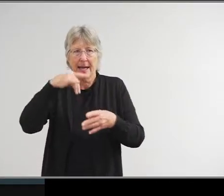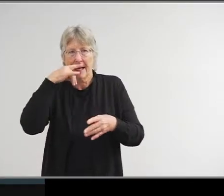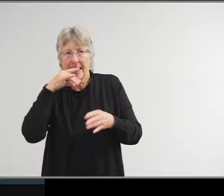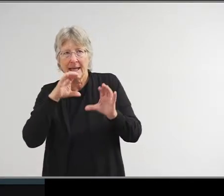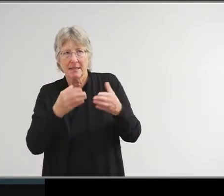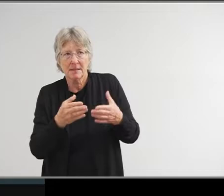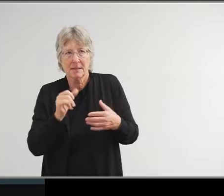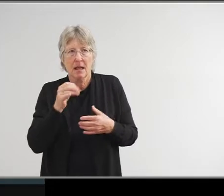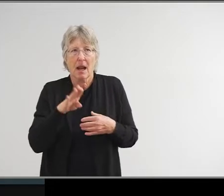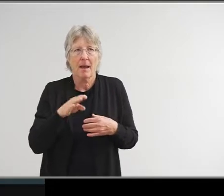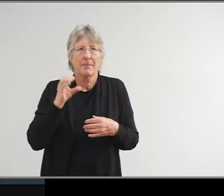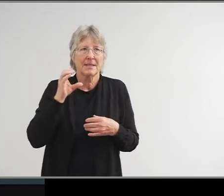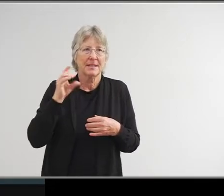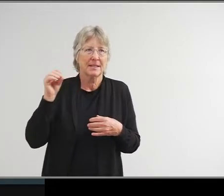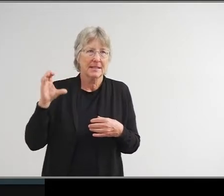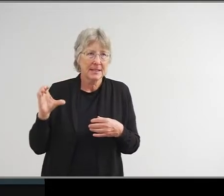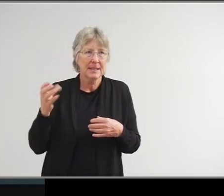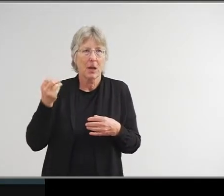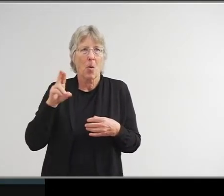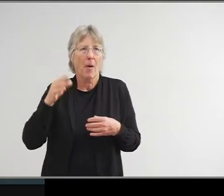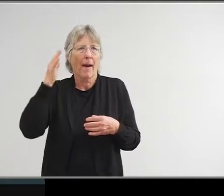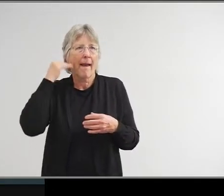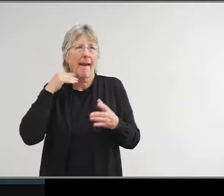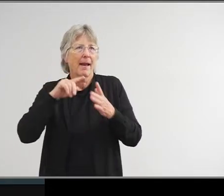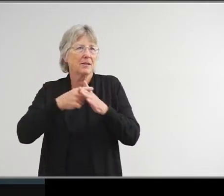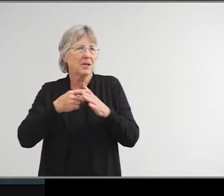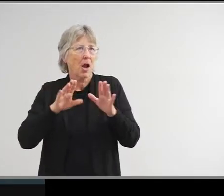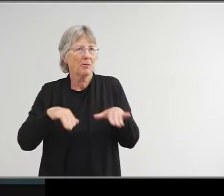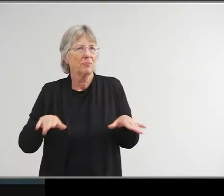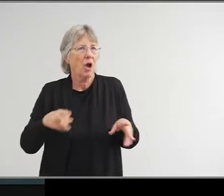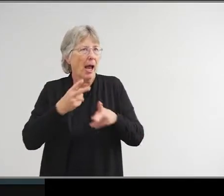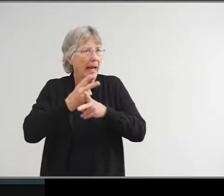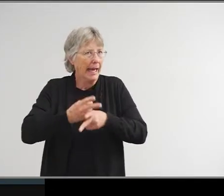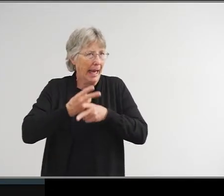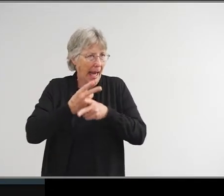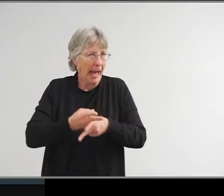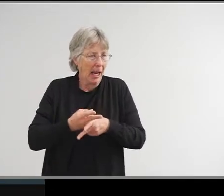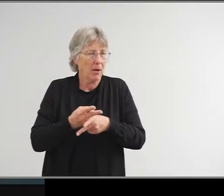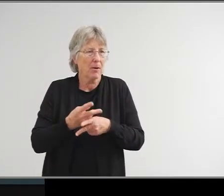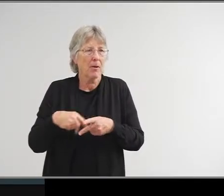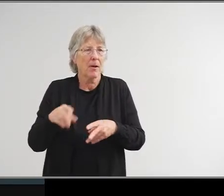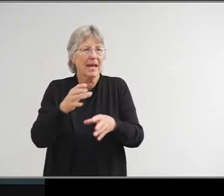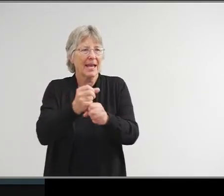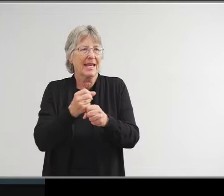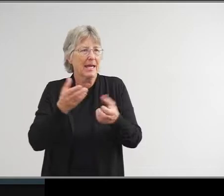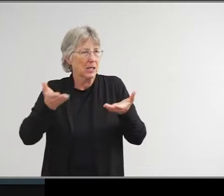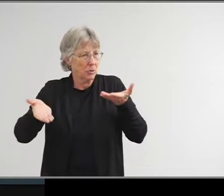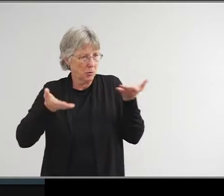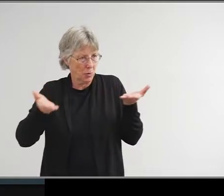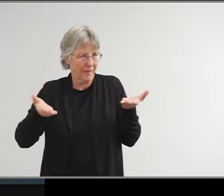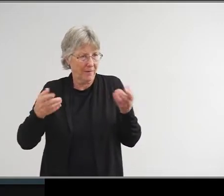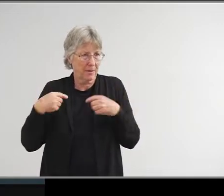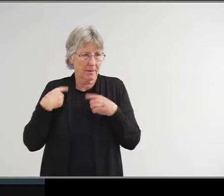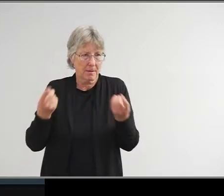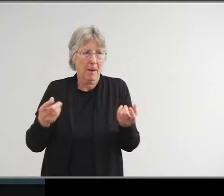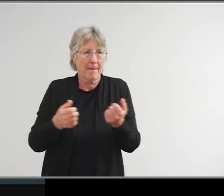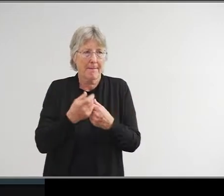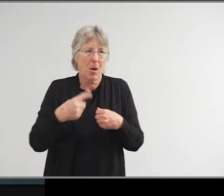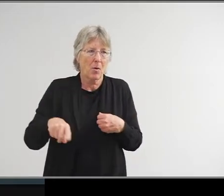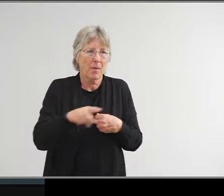a CDC or a head start childcare setting, who are receiving services, most of whom are there because their parents